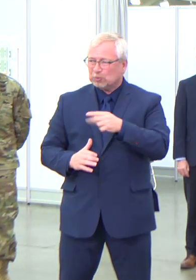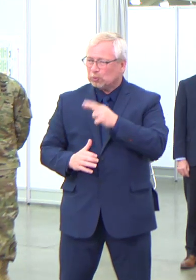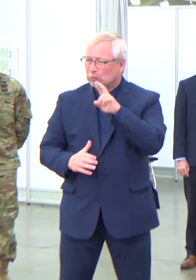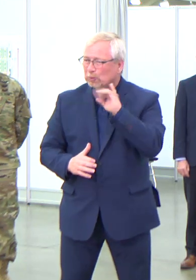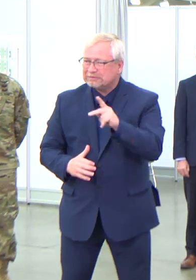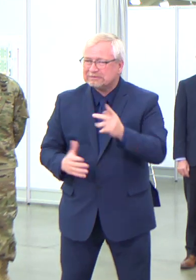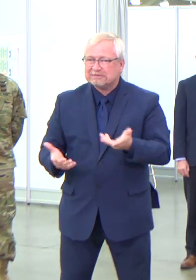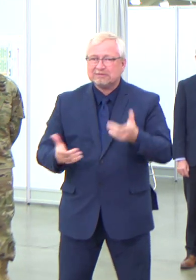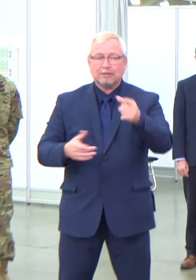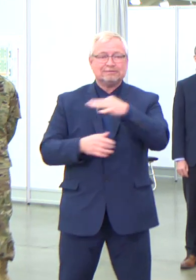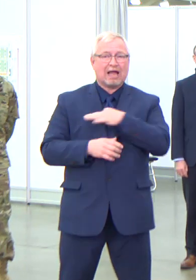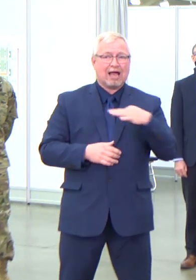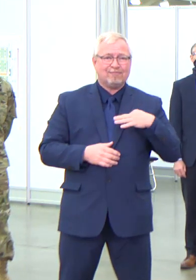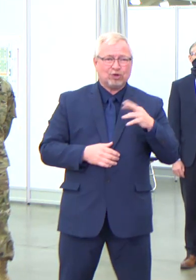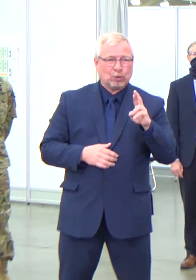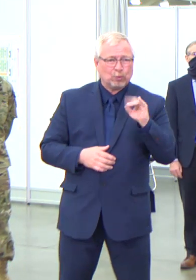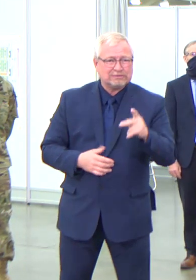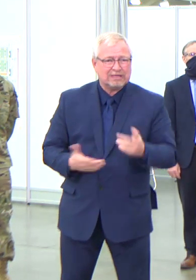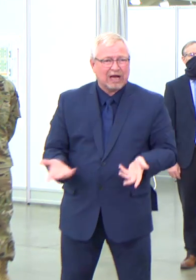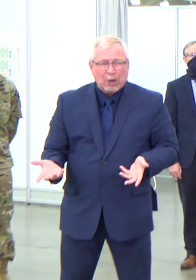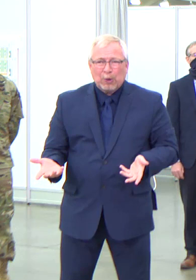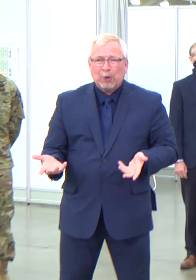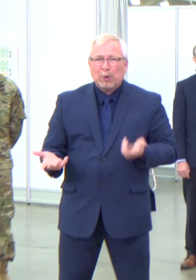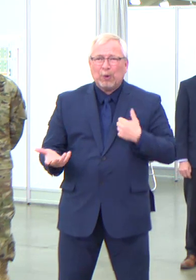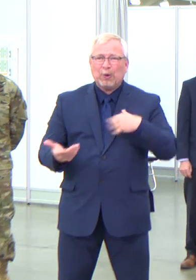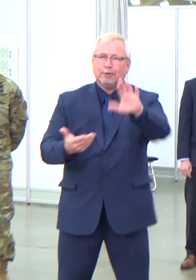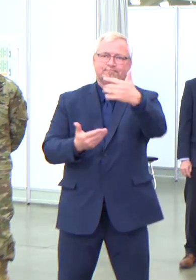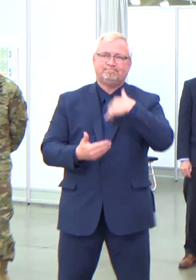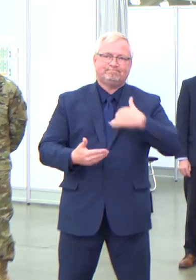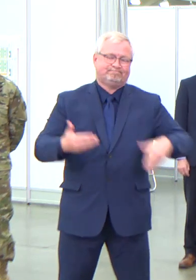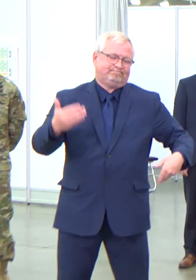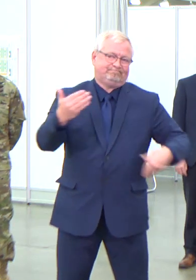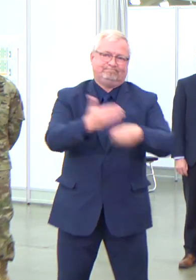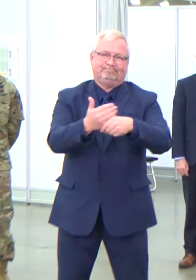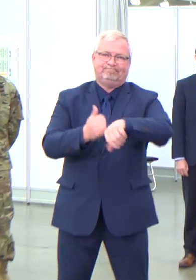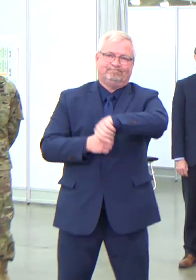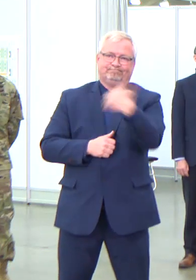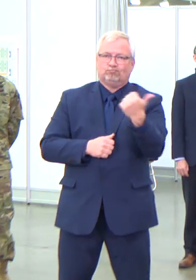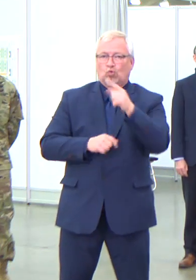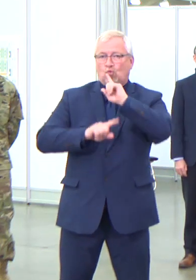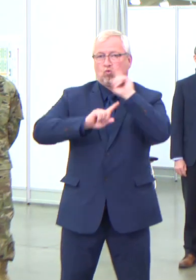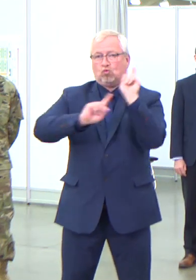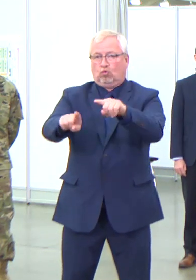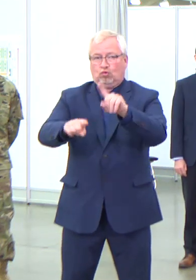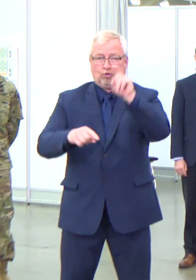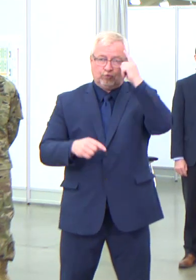risk. As a result, I issued an additional executive order which directs